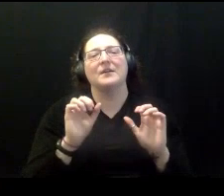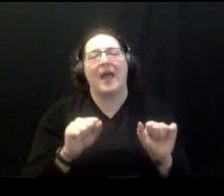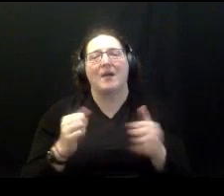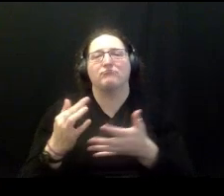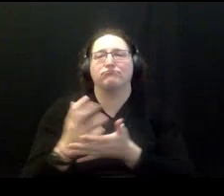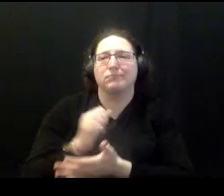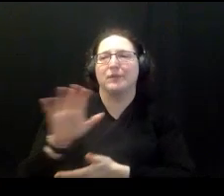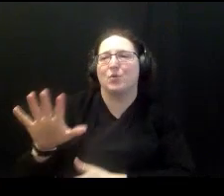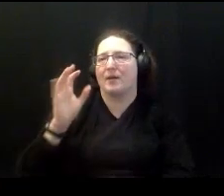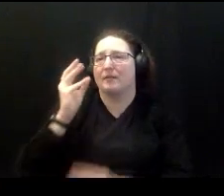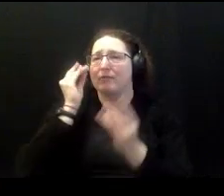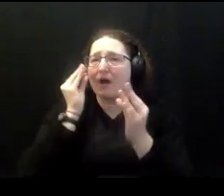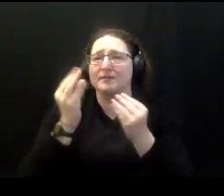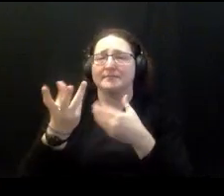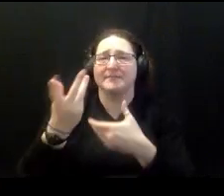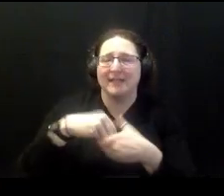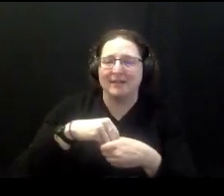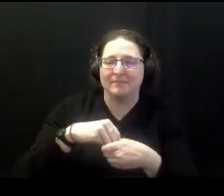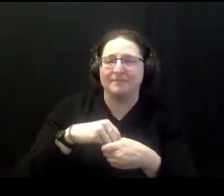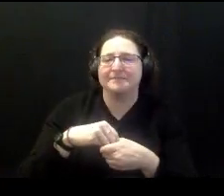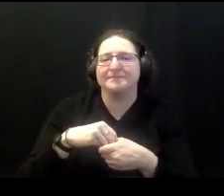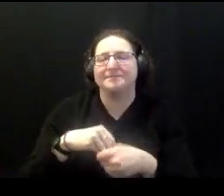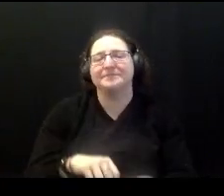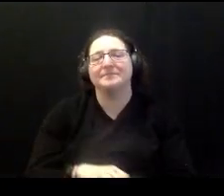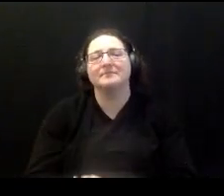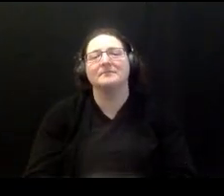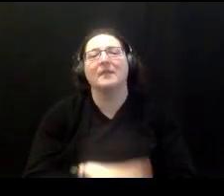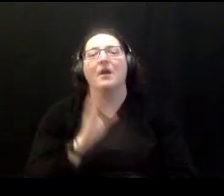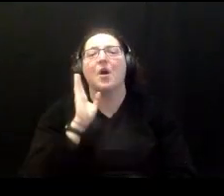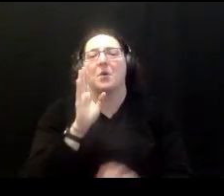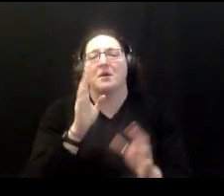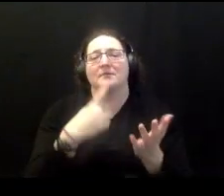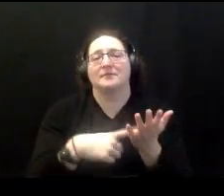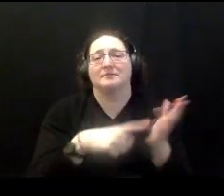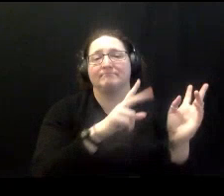session will cover the following topics: an overview of the risk assessment concept and